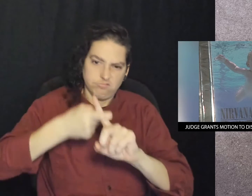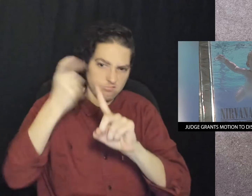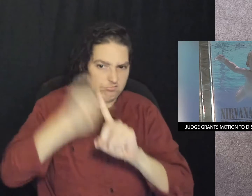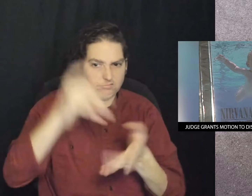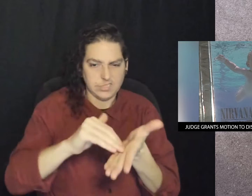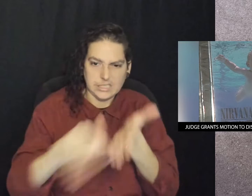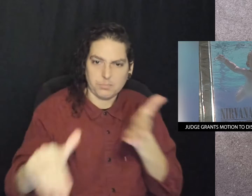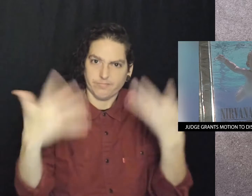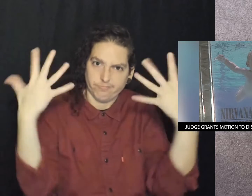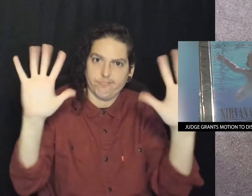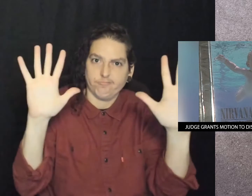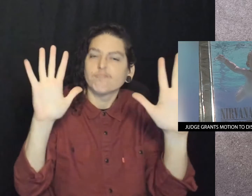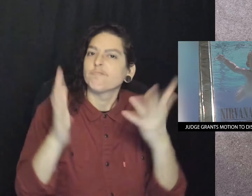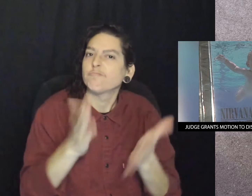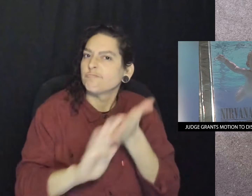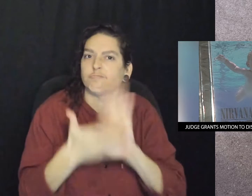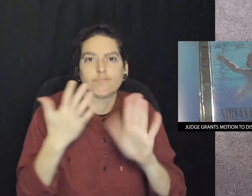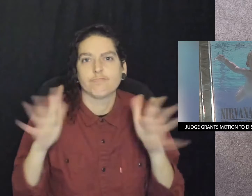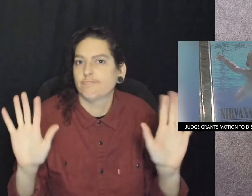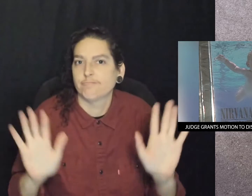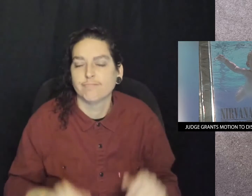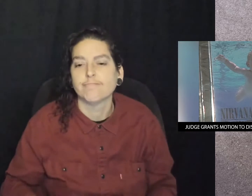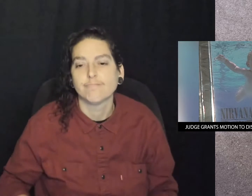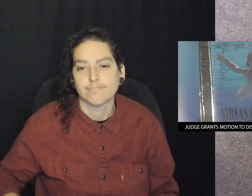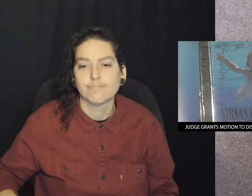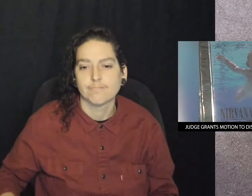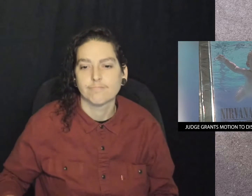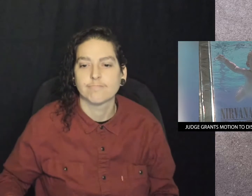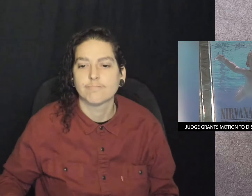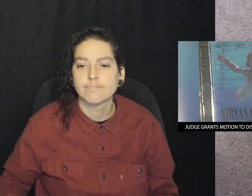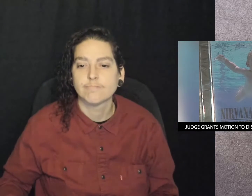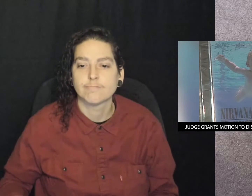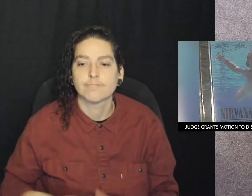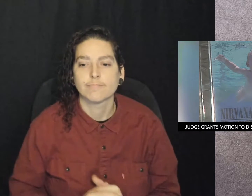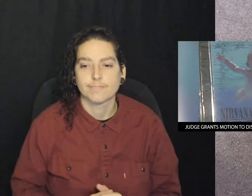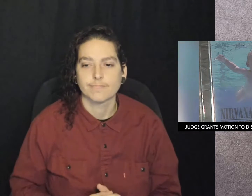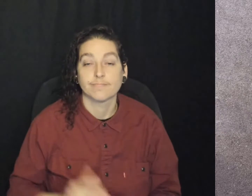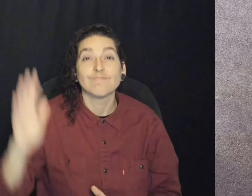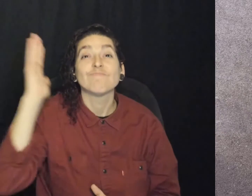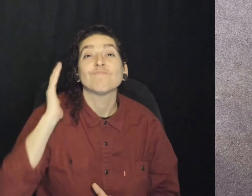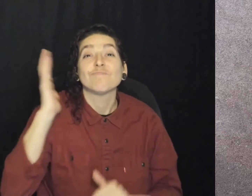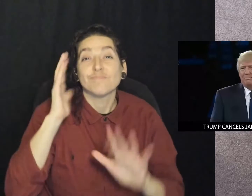but if he does not the case will be automatically dismissed once and for all